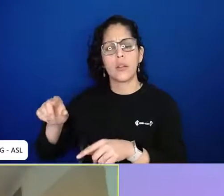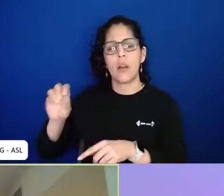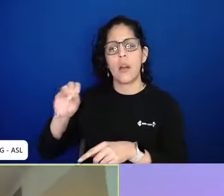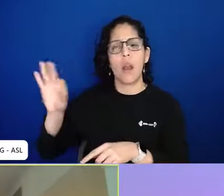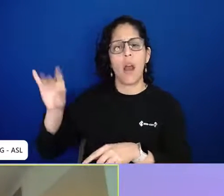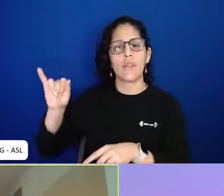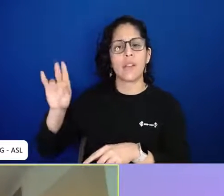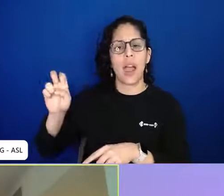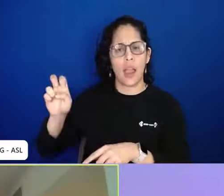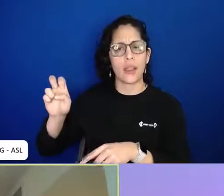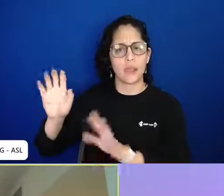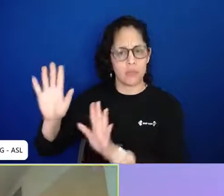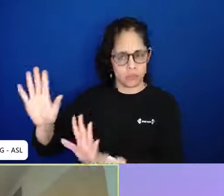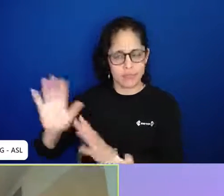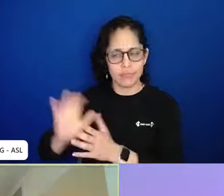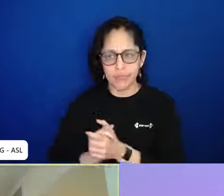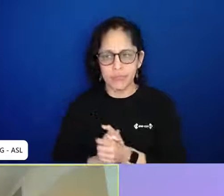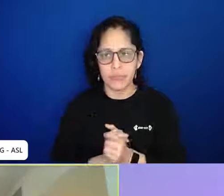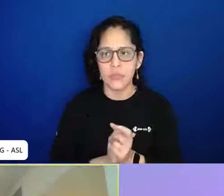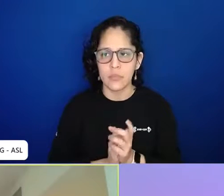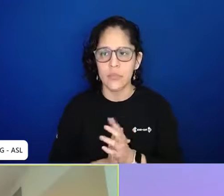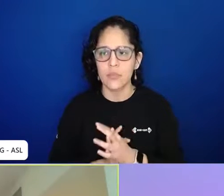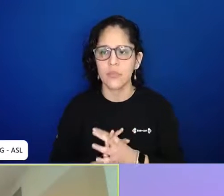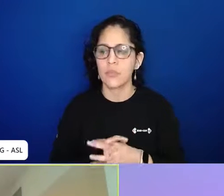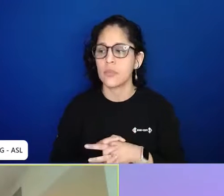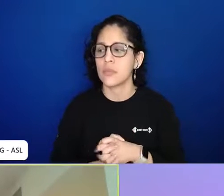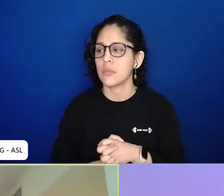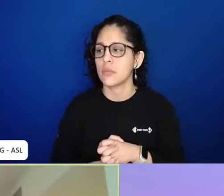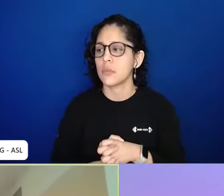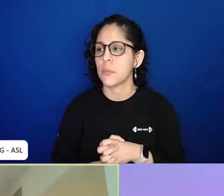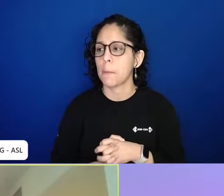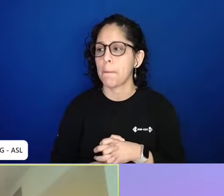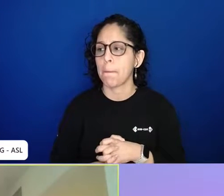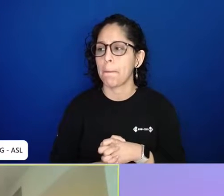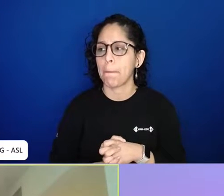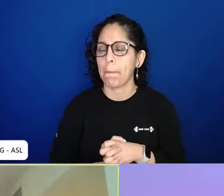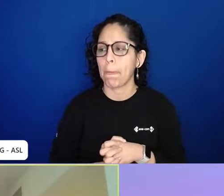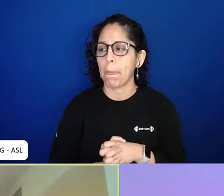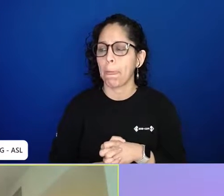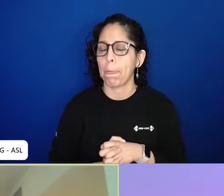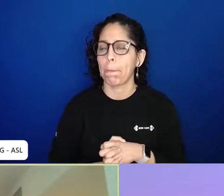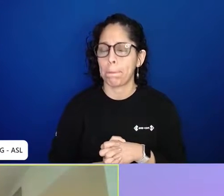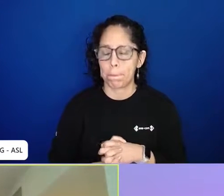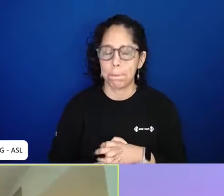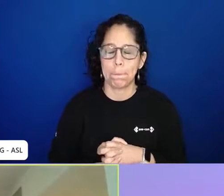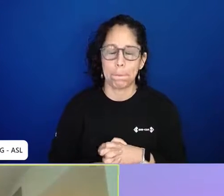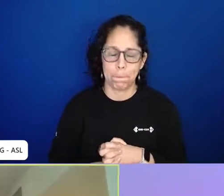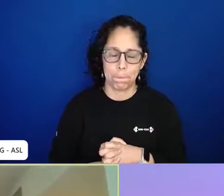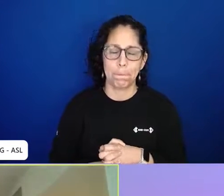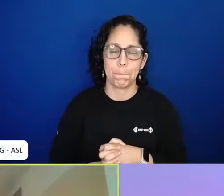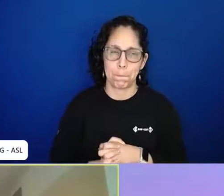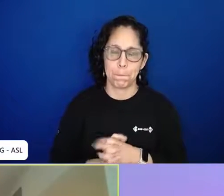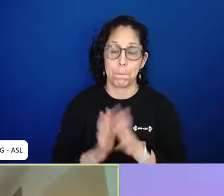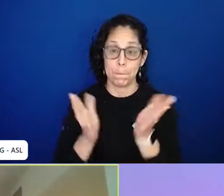just so everyone know Matthew will also make an effort to respond to any questions that remain offline after we are finished.